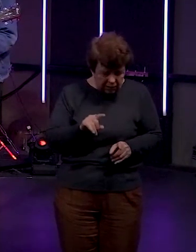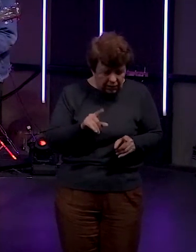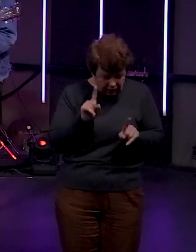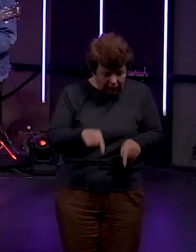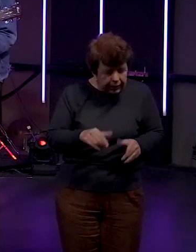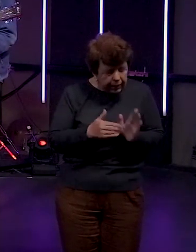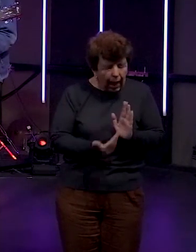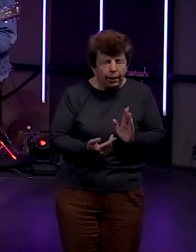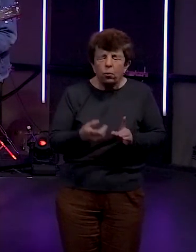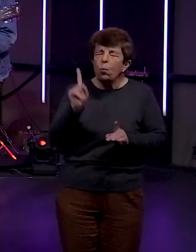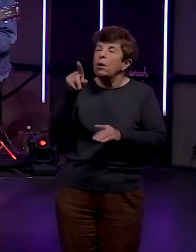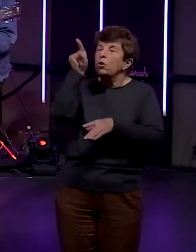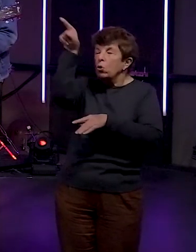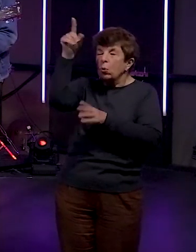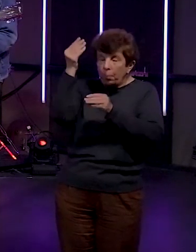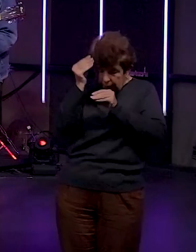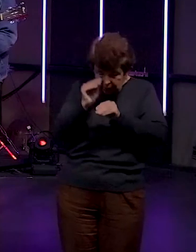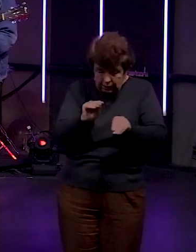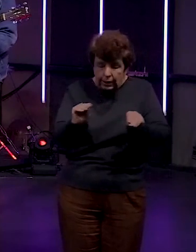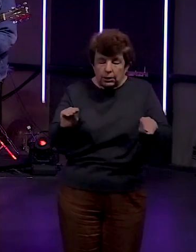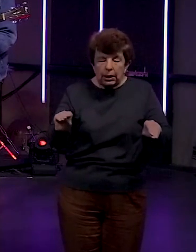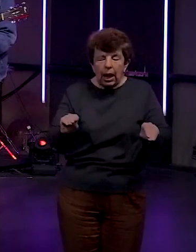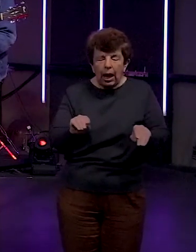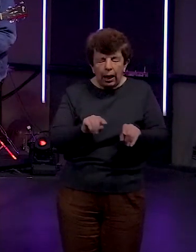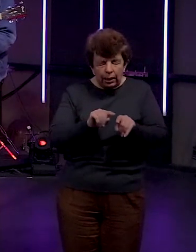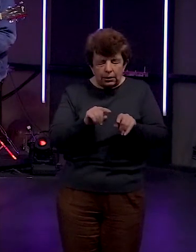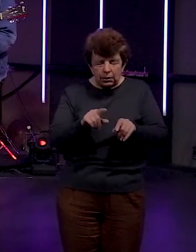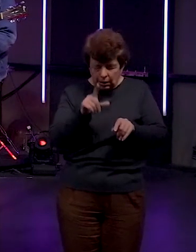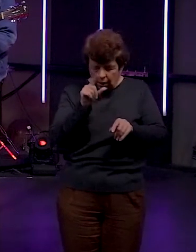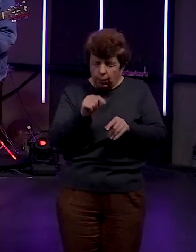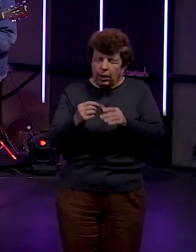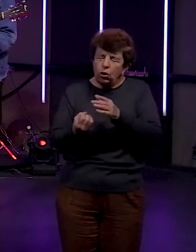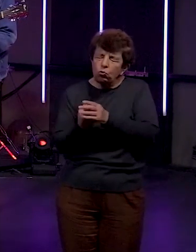teaching us over the the next number of weeks as we grow in your word together.